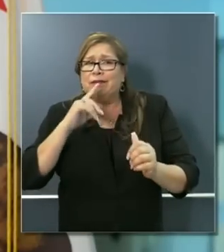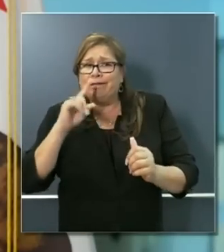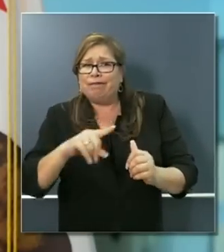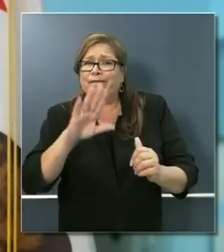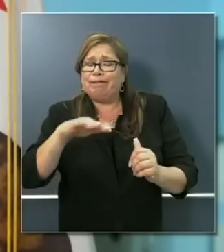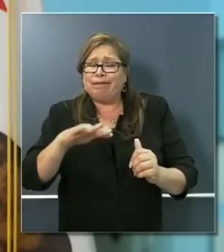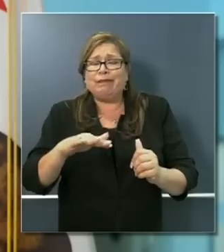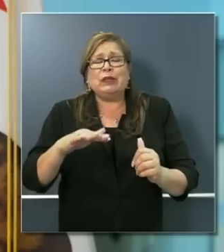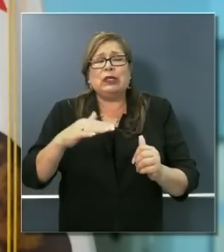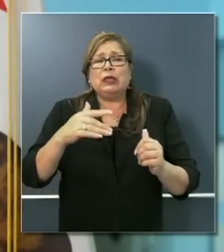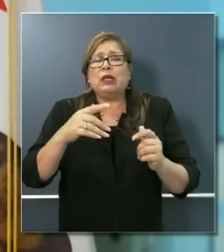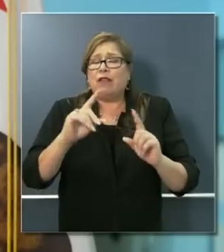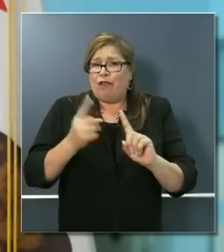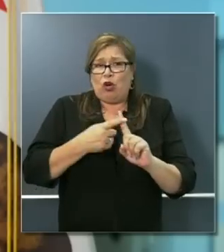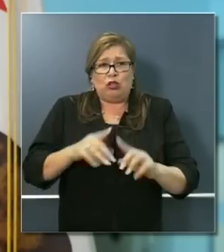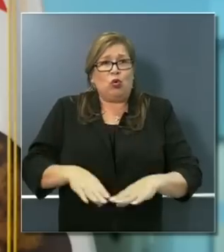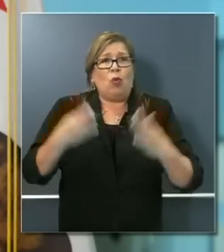NEARLY THREE WEEKS AGO, WE